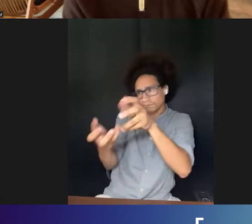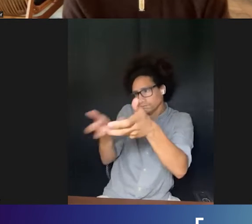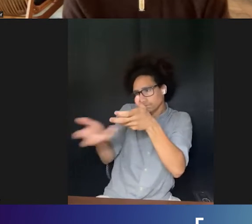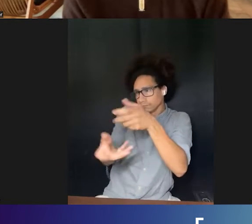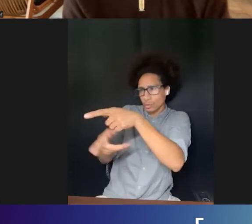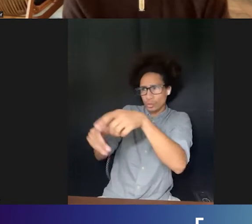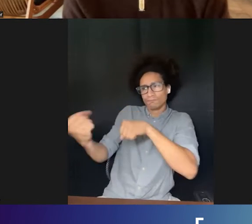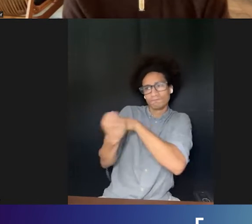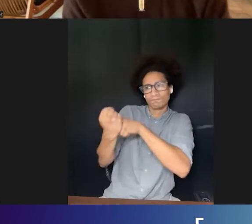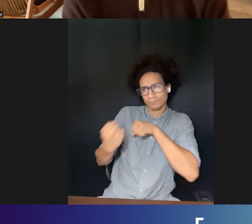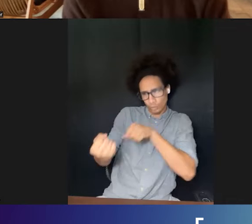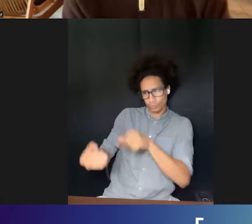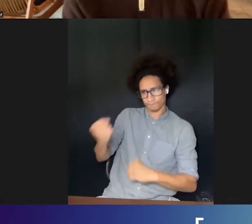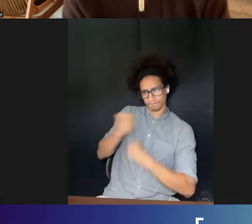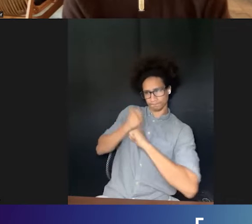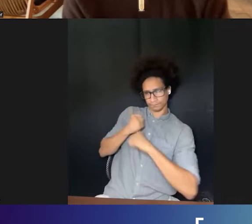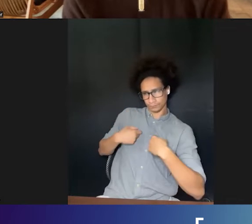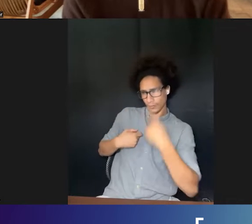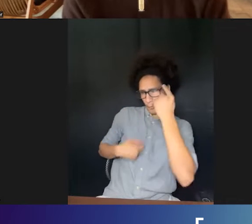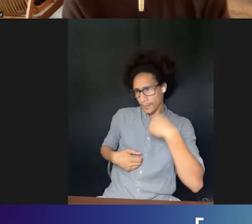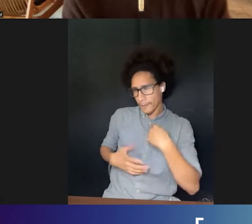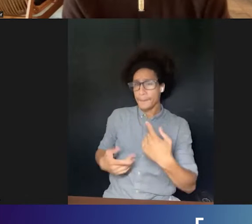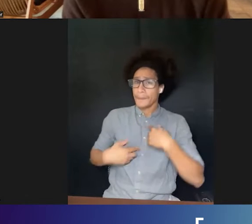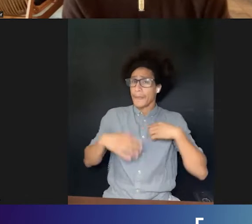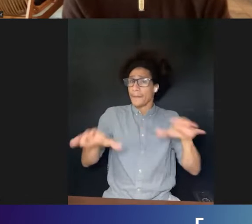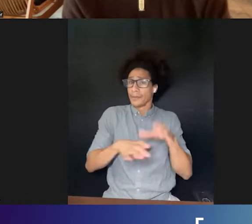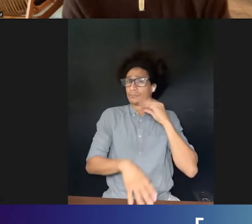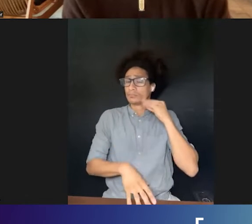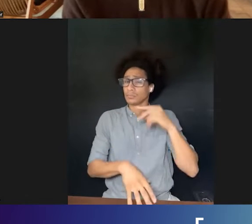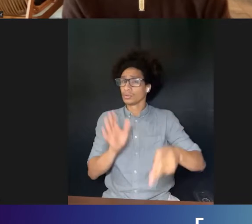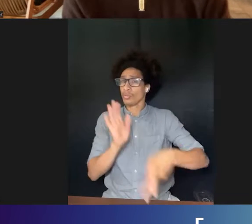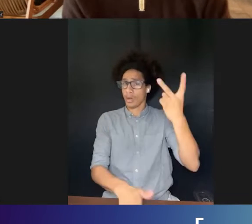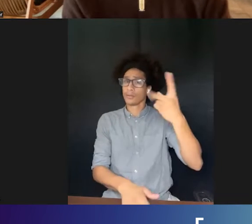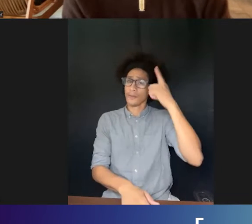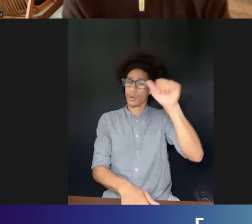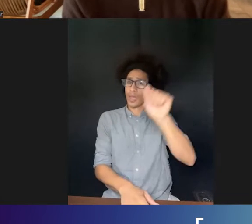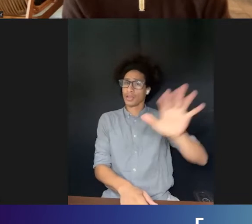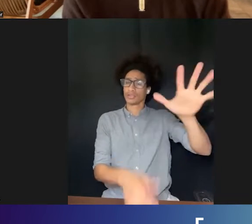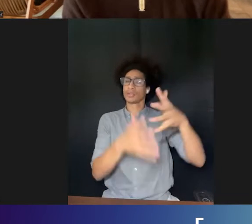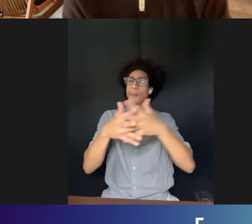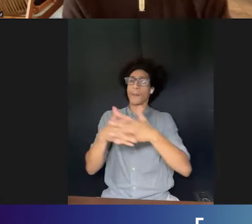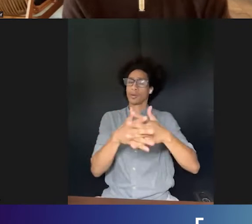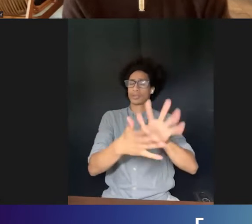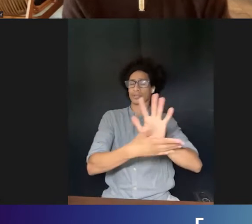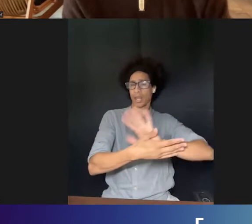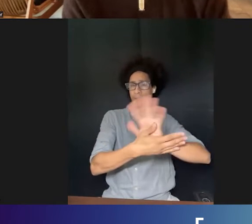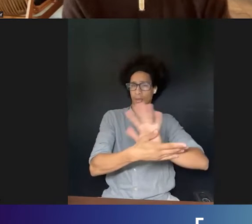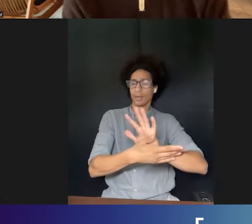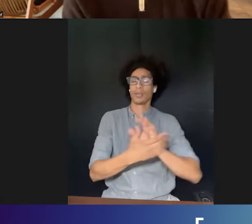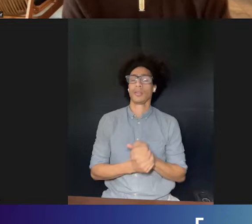I did it twice in the early 2000 for Asian American Cinema when there were there was no buyer interested in that.